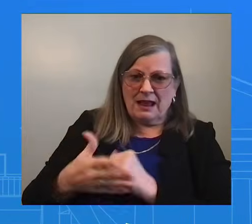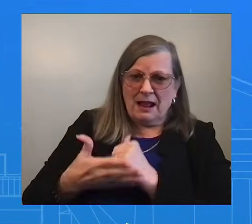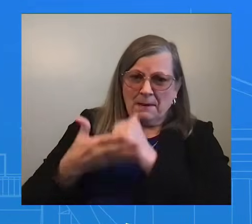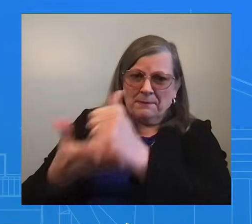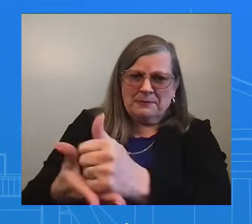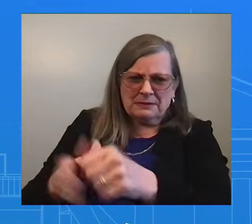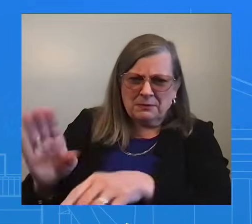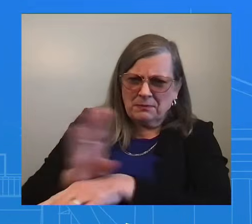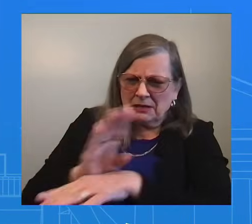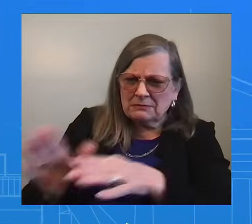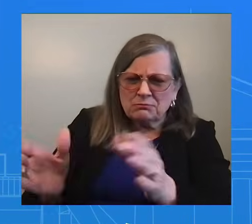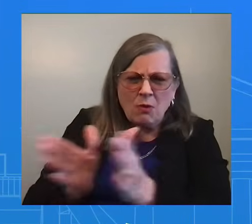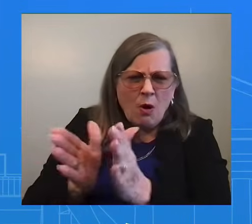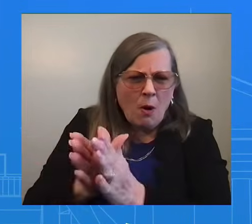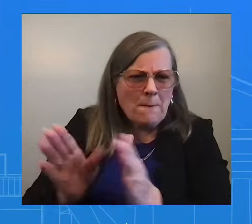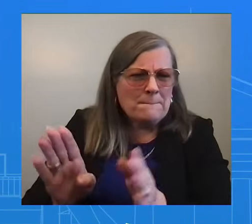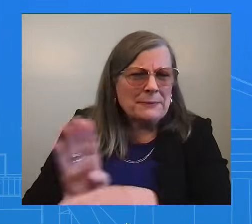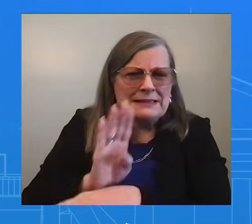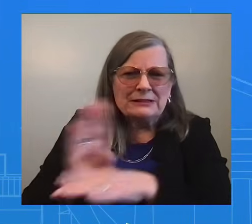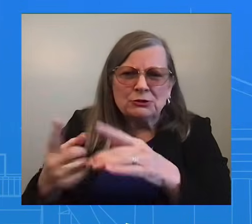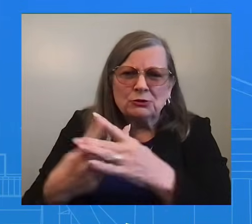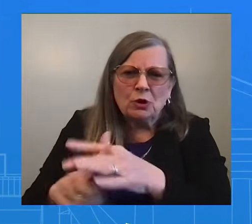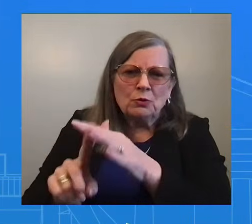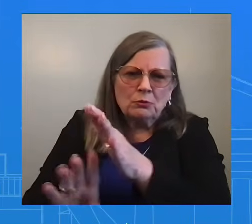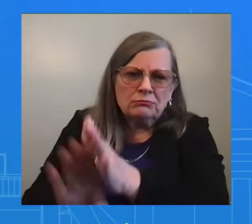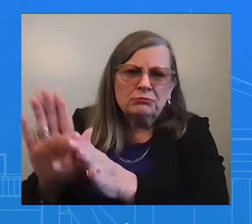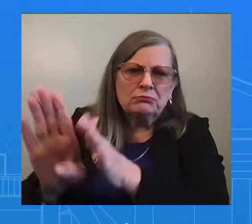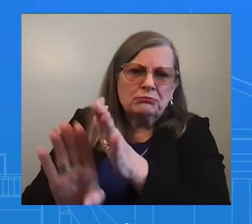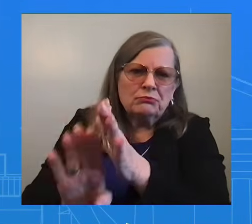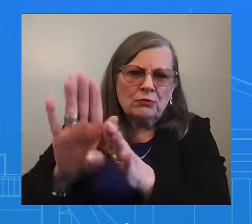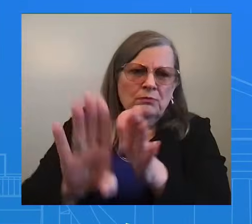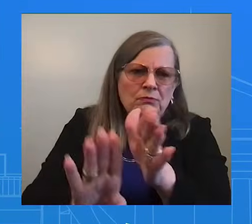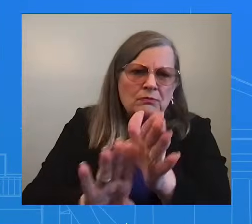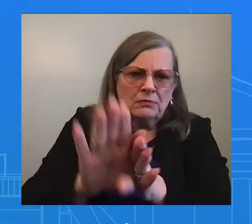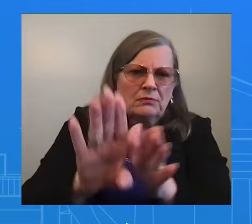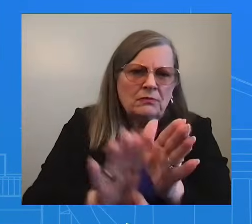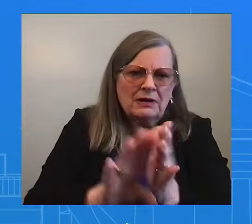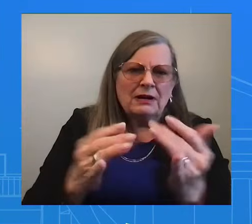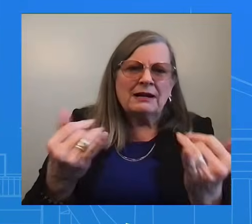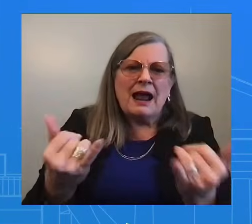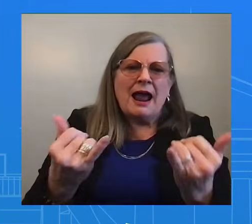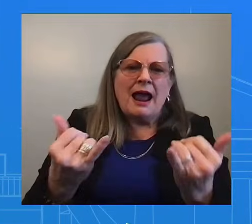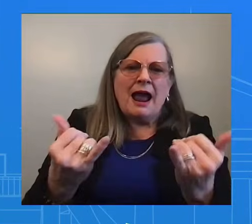applications since this administration started on small business. That's important. That is investing in America.